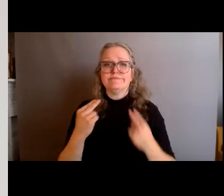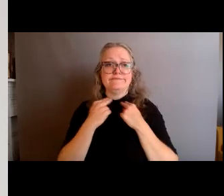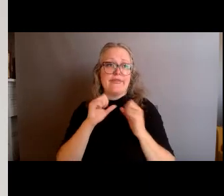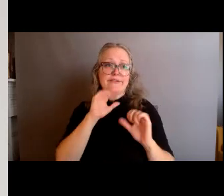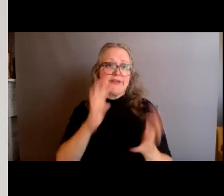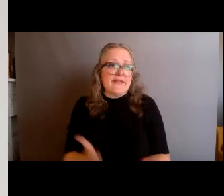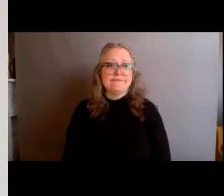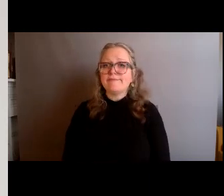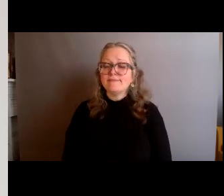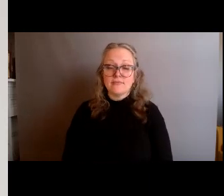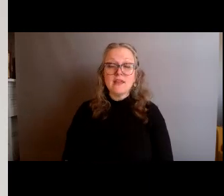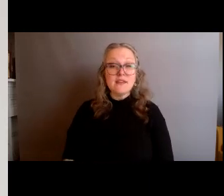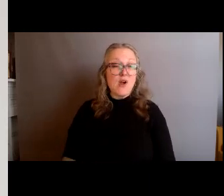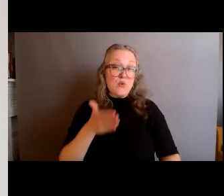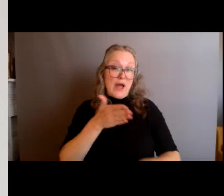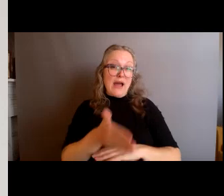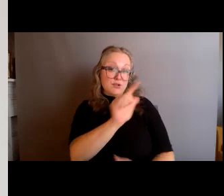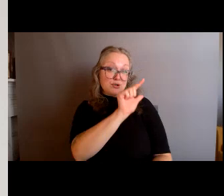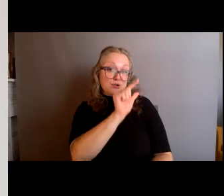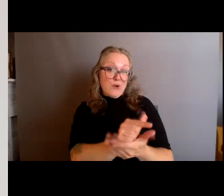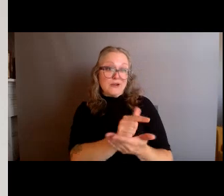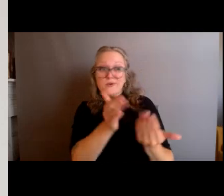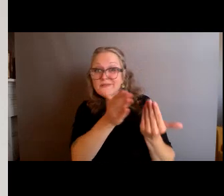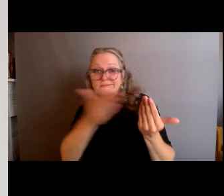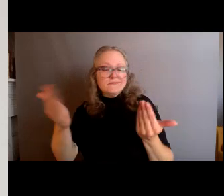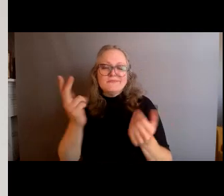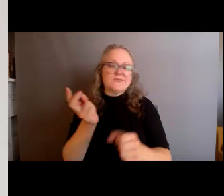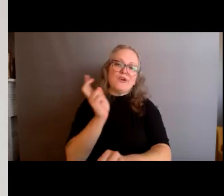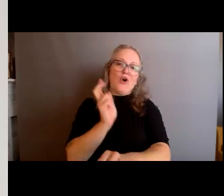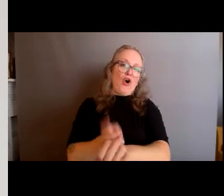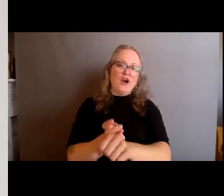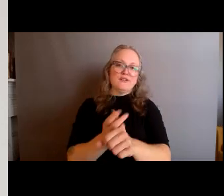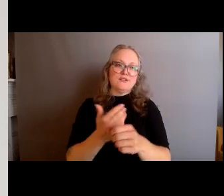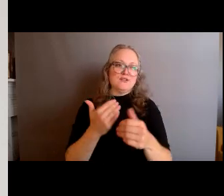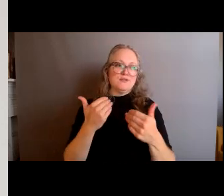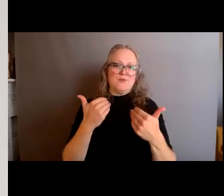Once you're out, it's just hard to, you know, have a workplace where you can.